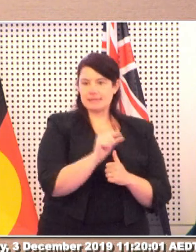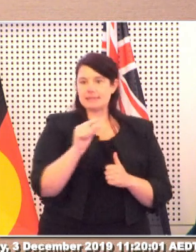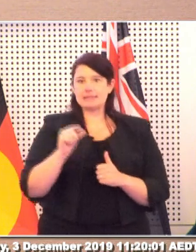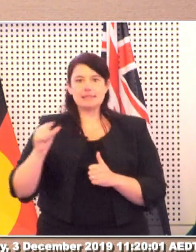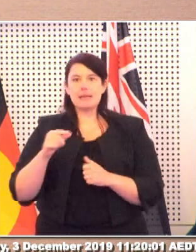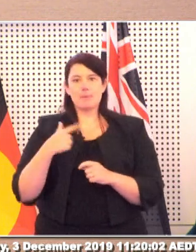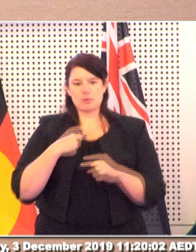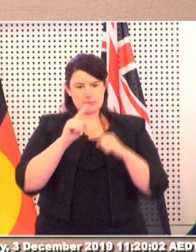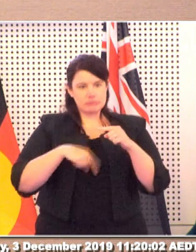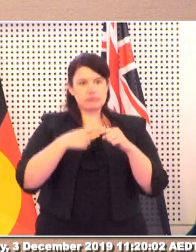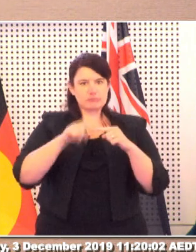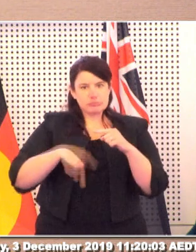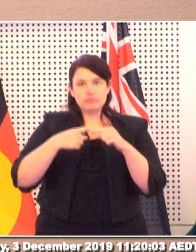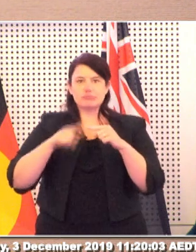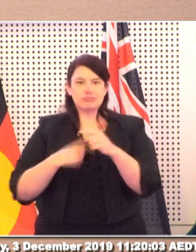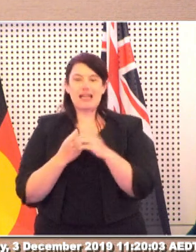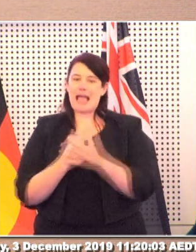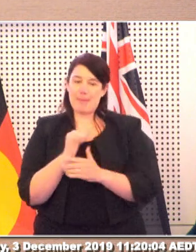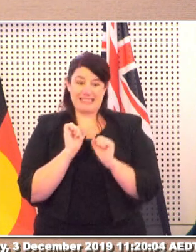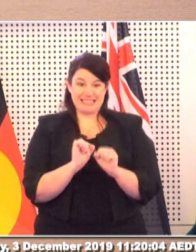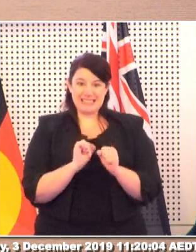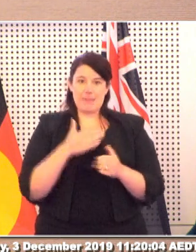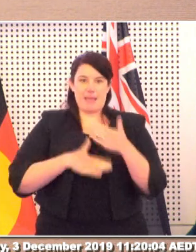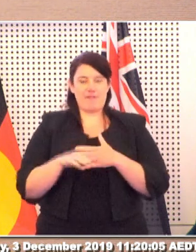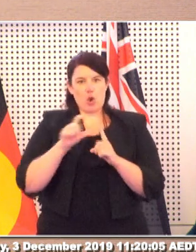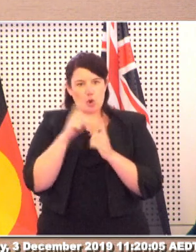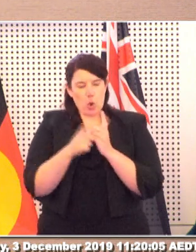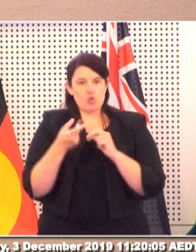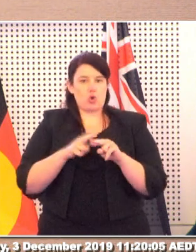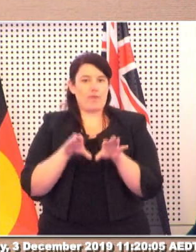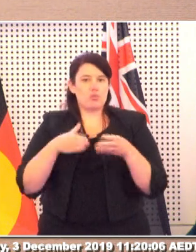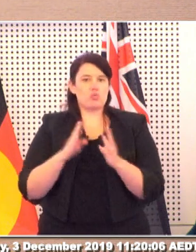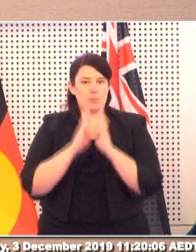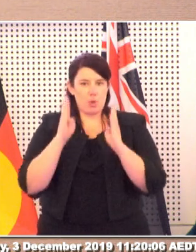But I – I appreciate that you can’t change the world overnight.